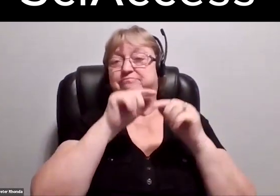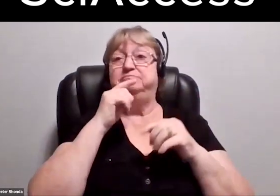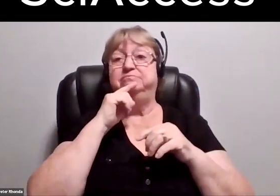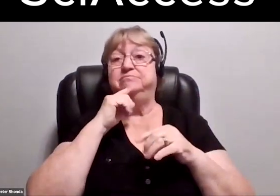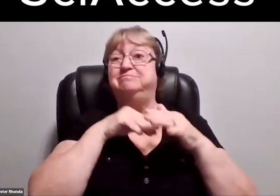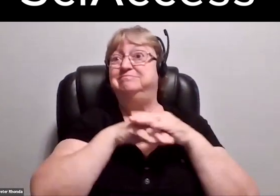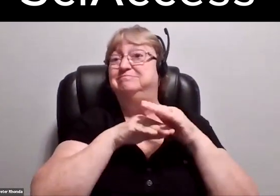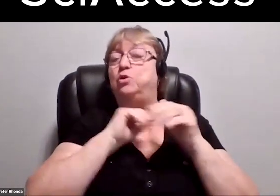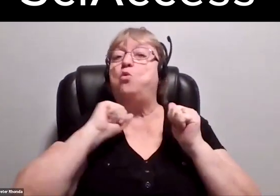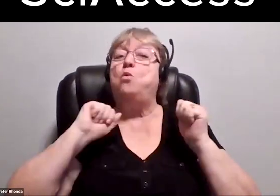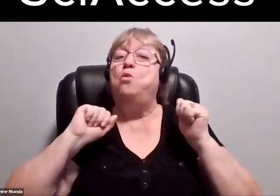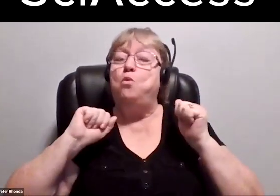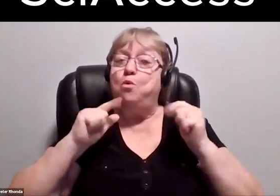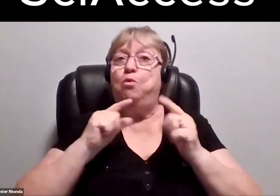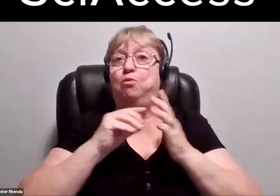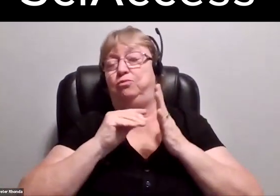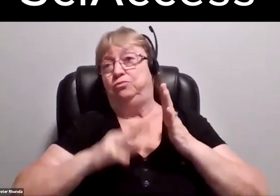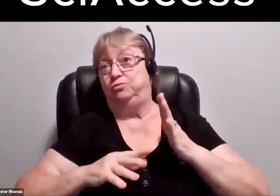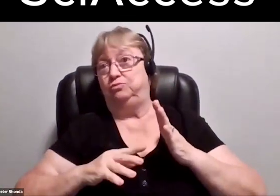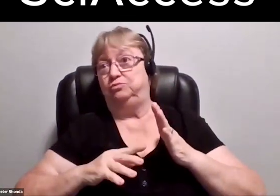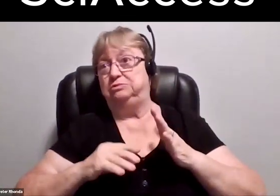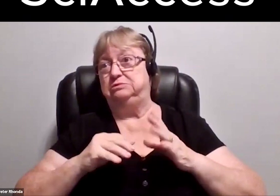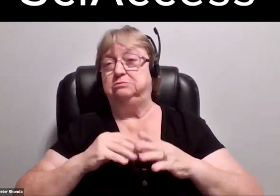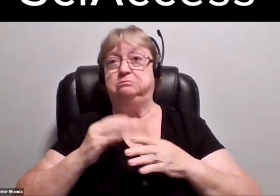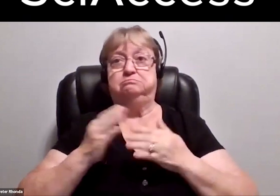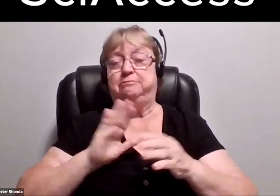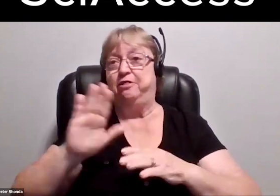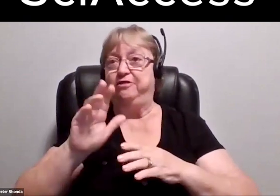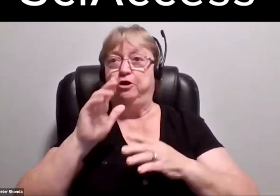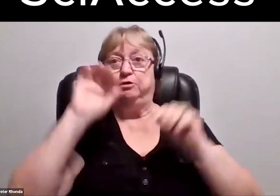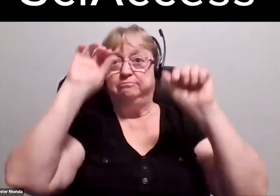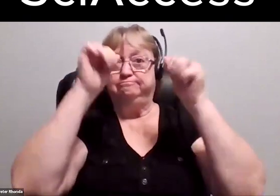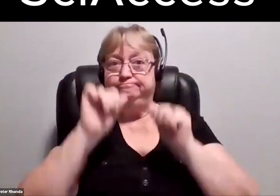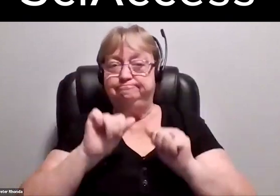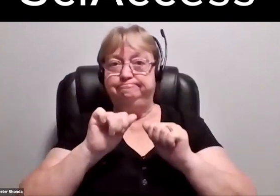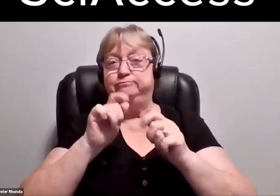all students where they are and just do whatever